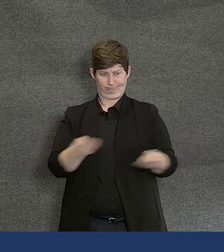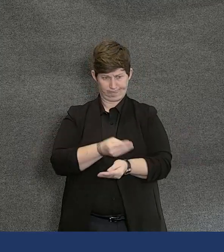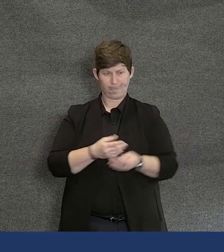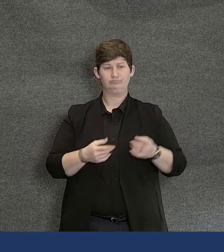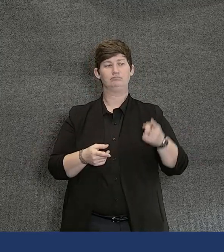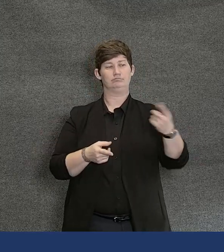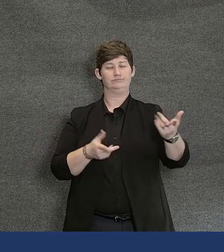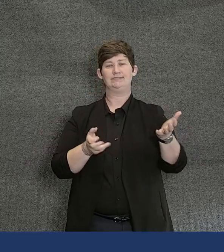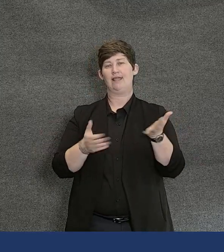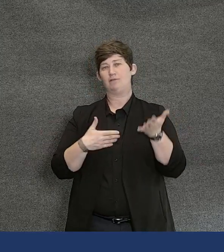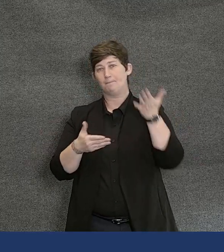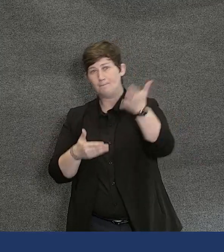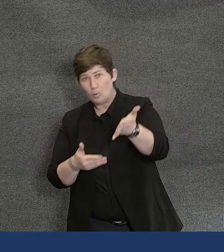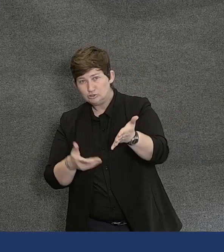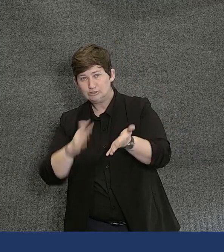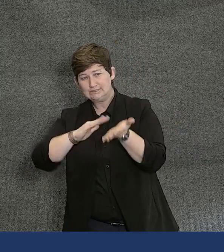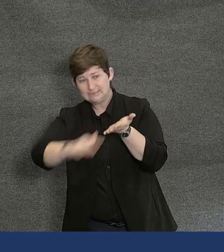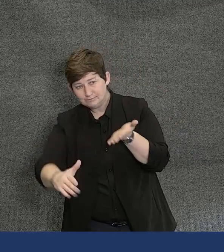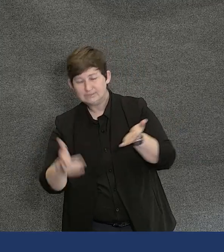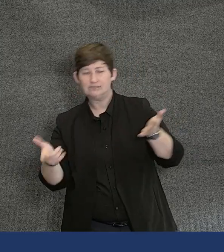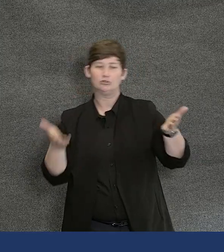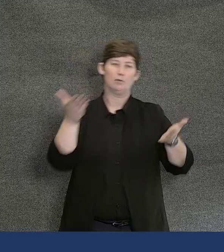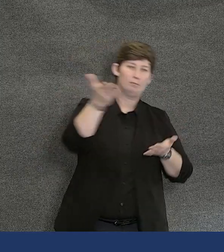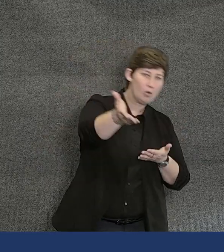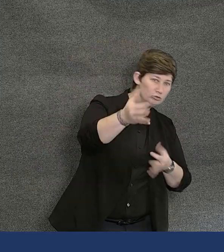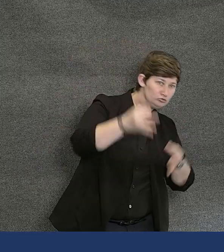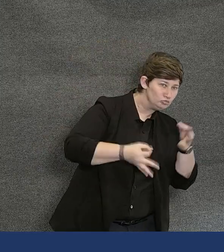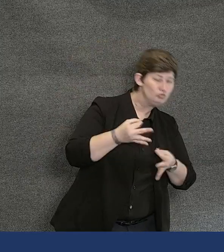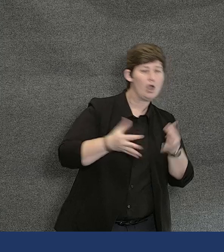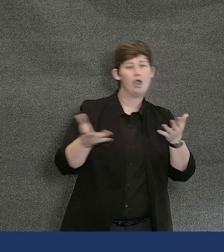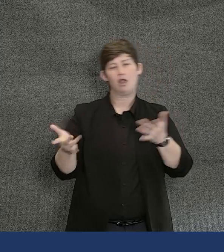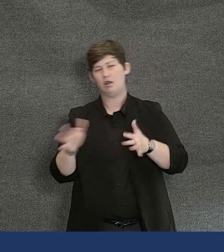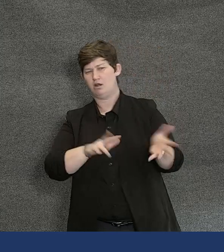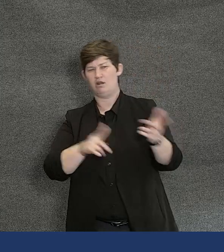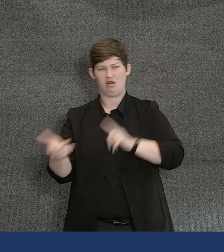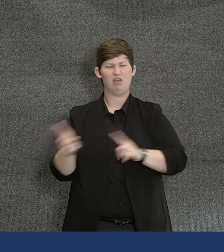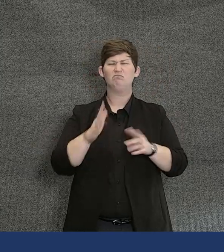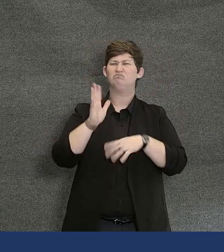going to do that, and then we're going to have a trial, then there's that. And that's how trials generally go.